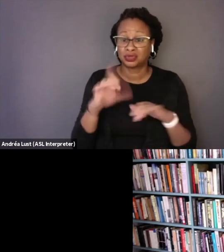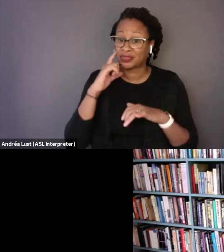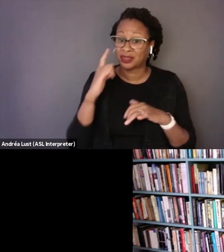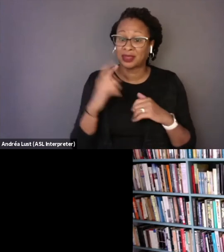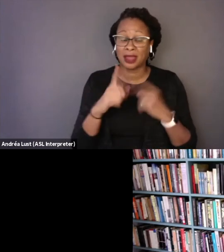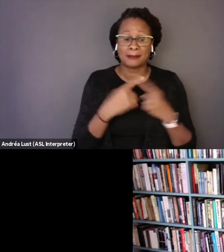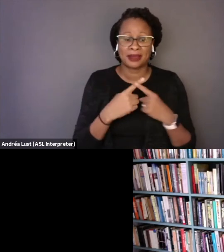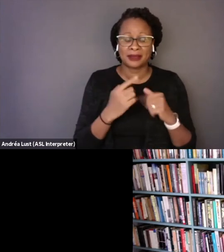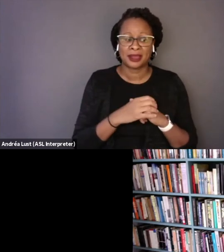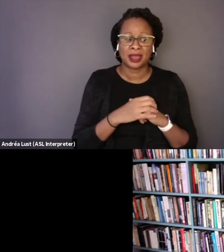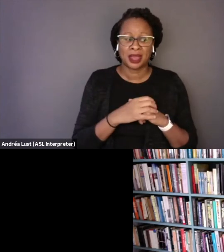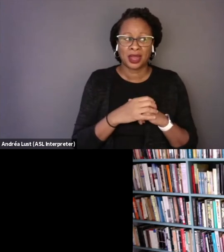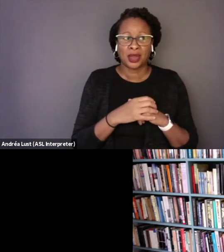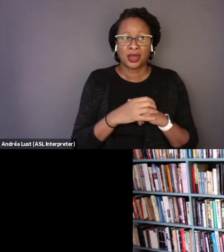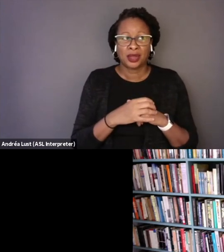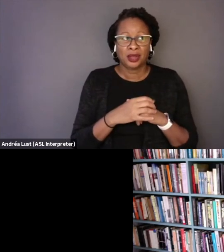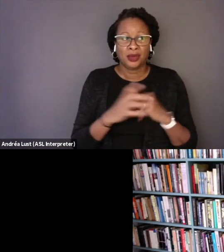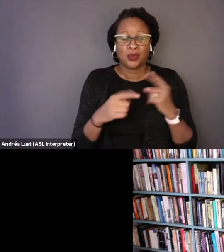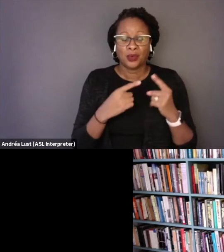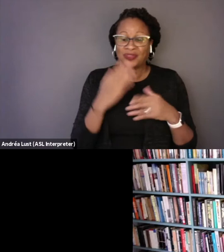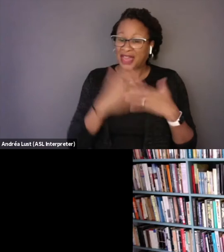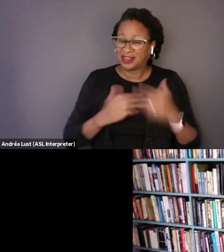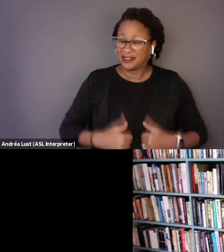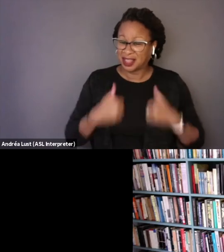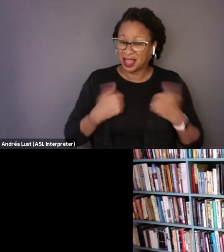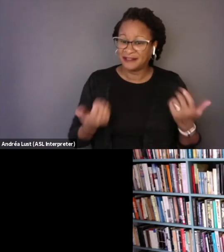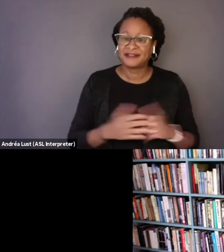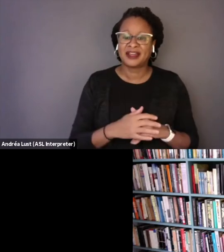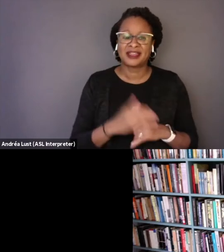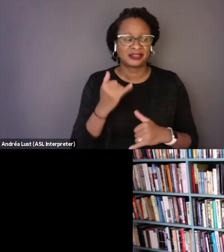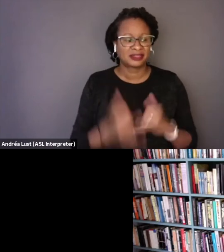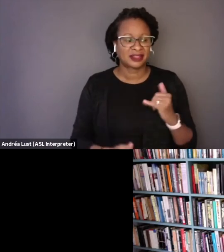by the end of his life and that last chapter there.